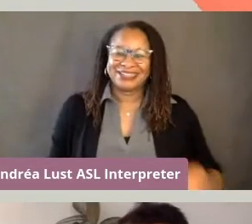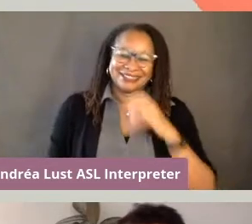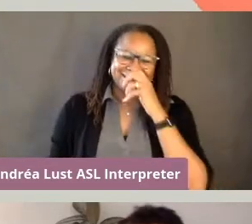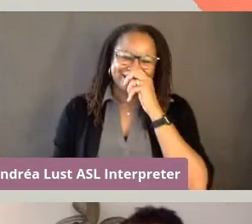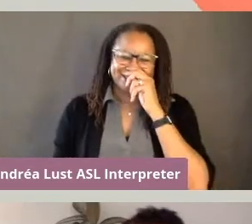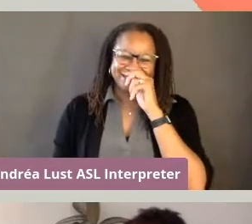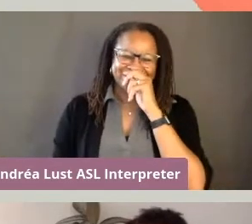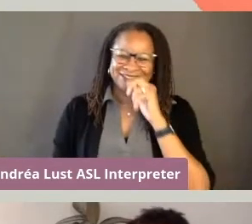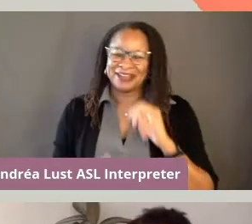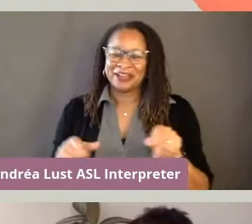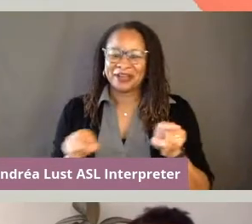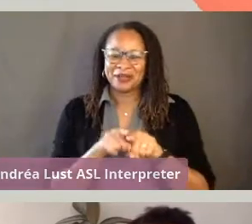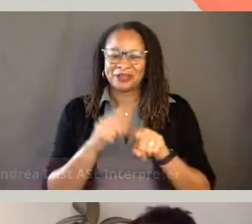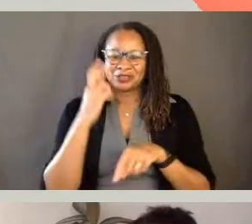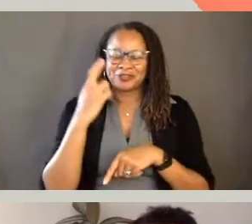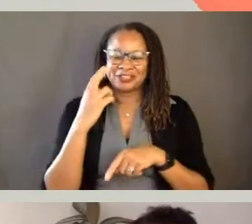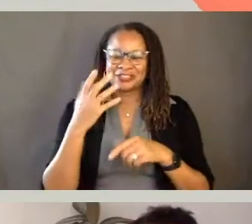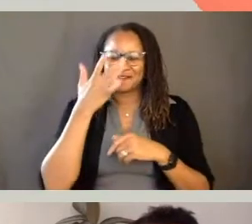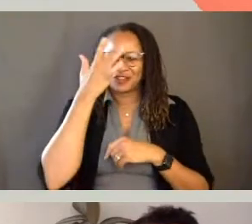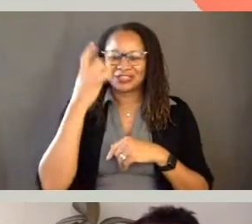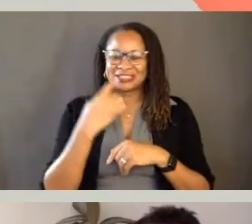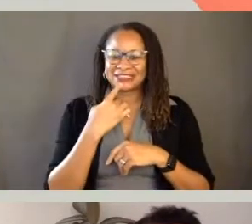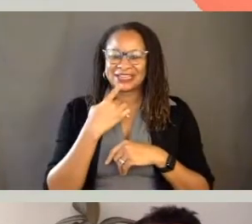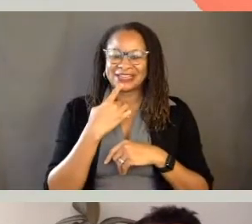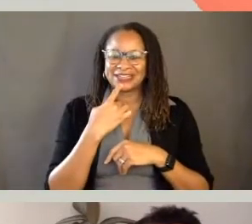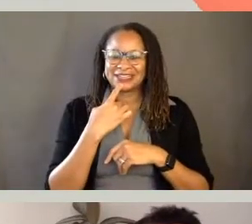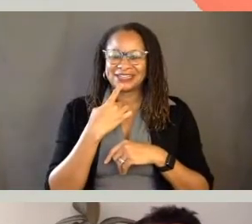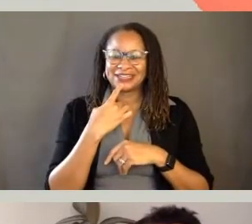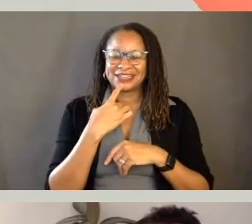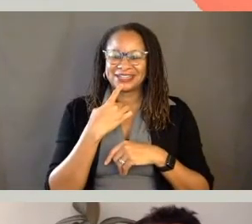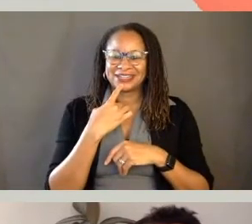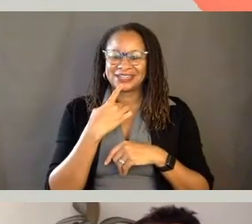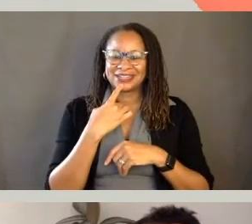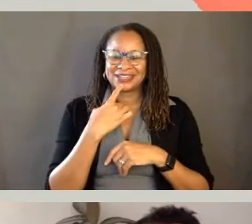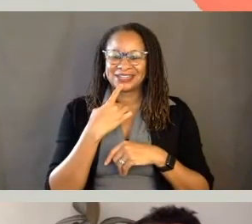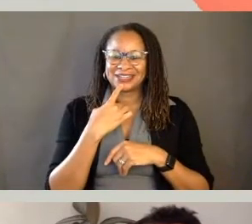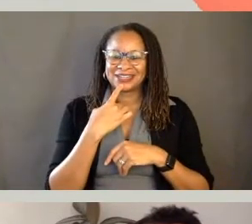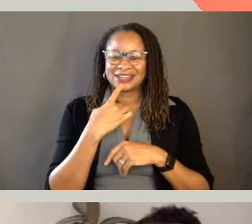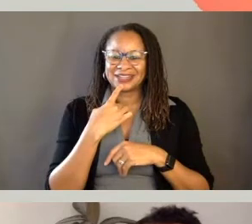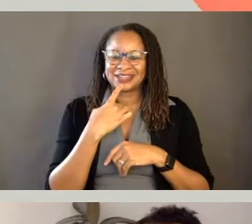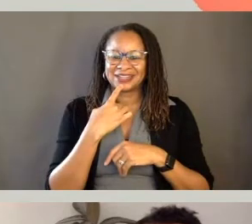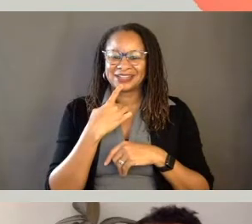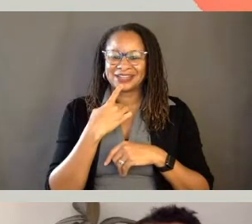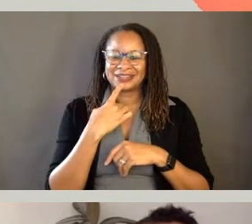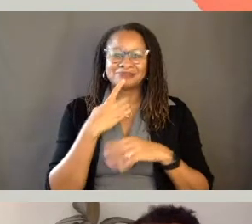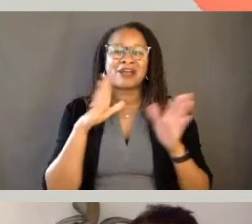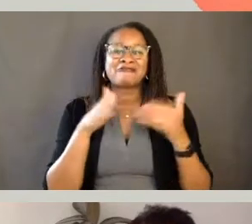I also realized, I forgot to say like my room description, so I'm gonna do it real quick.